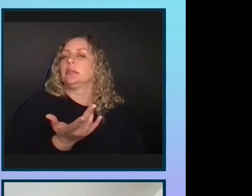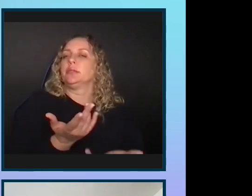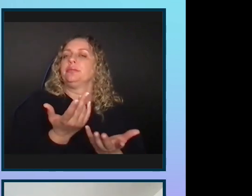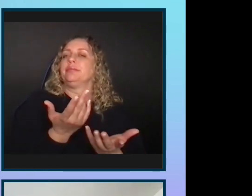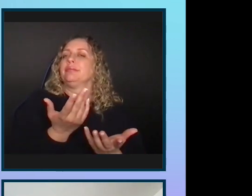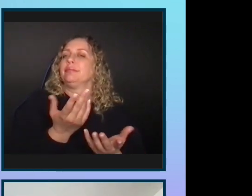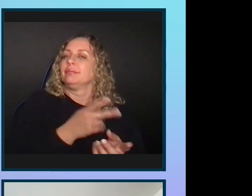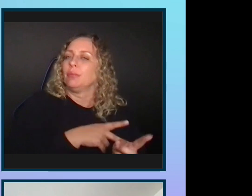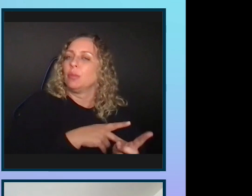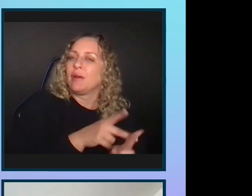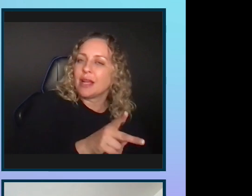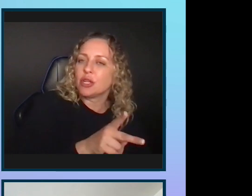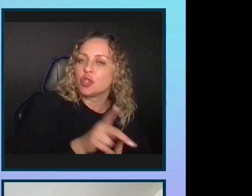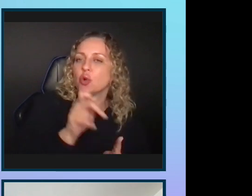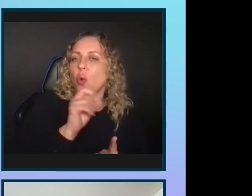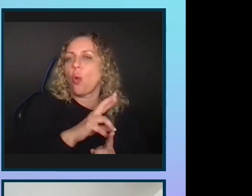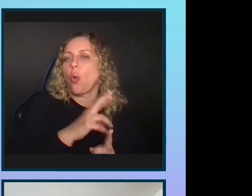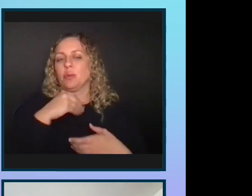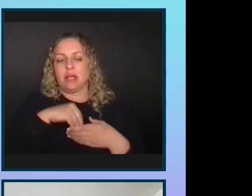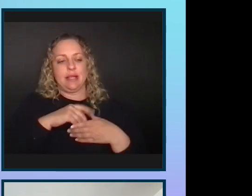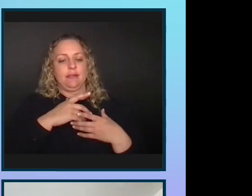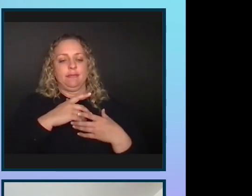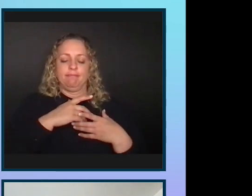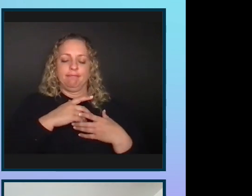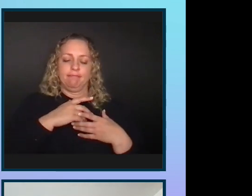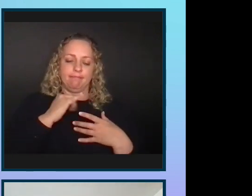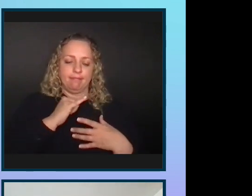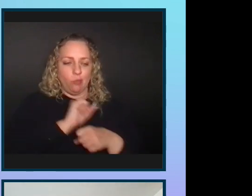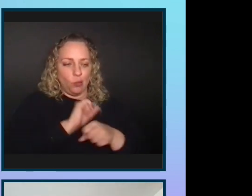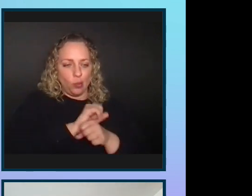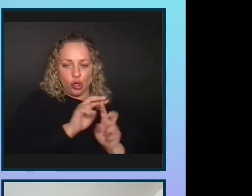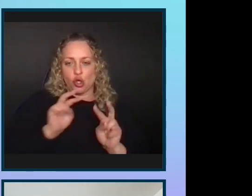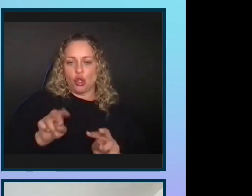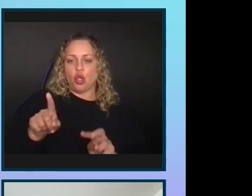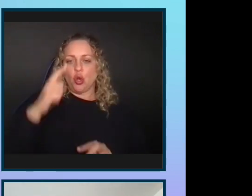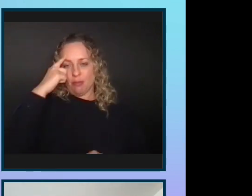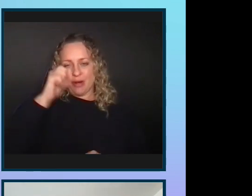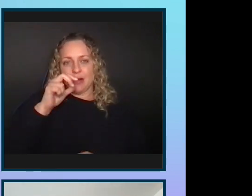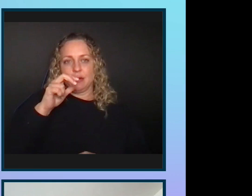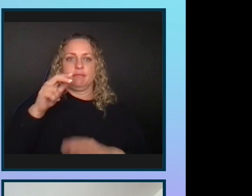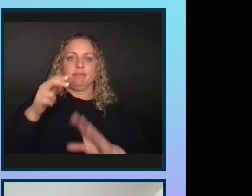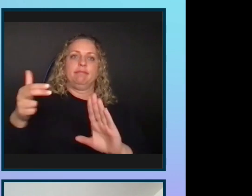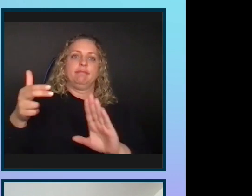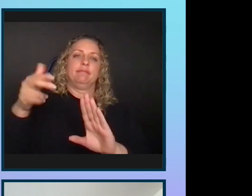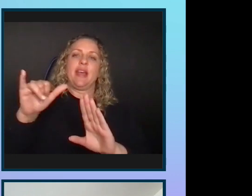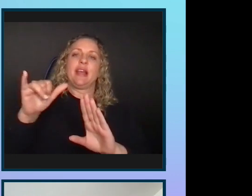or society as someone whose brain works in a way that's deemed as normal. When we talk about people who are neurodivergent,